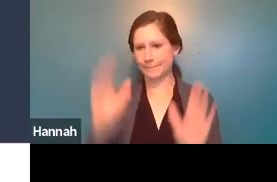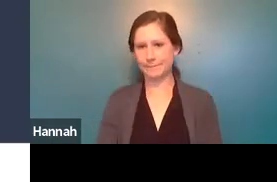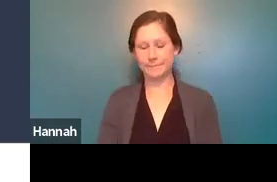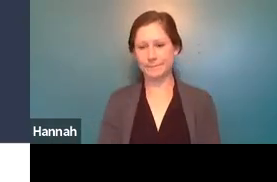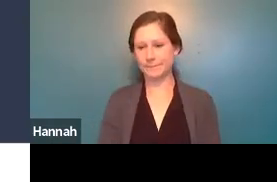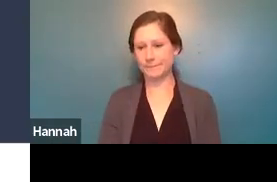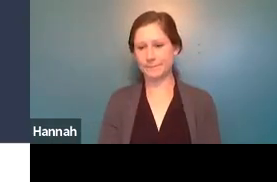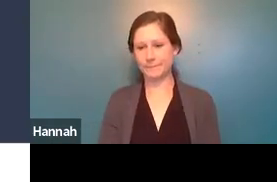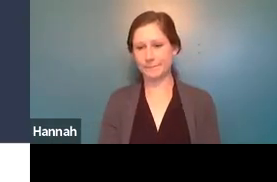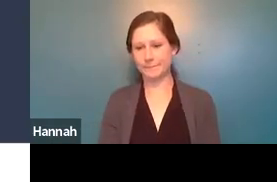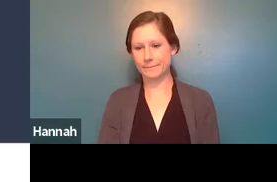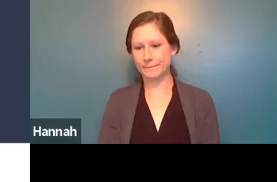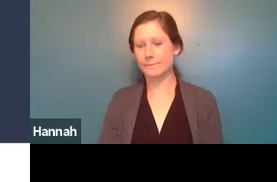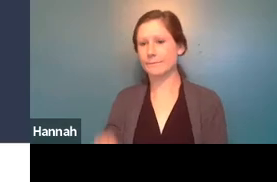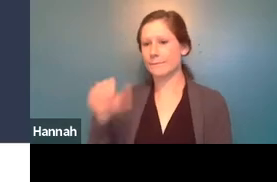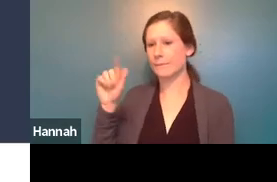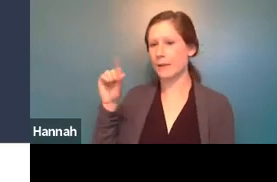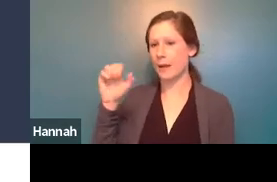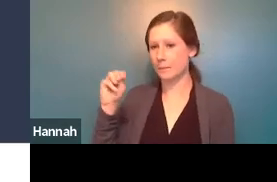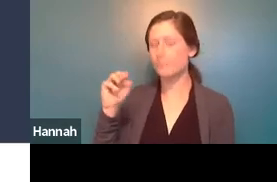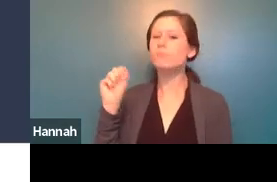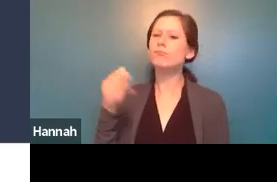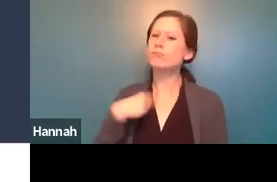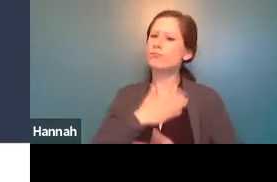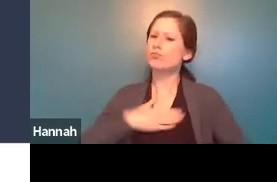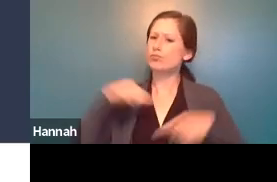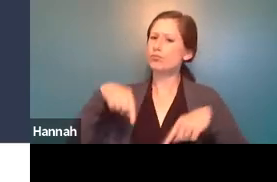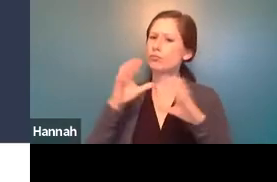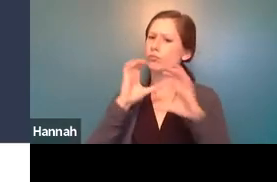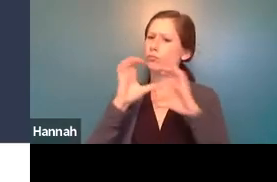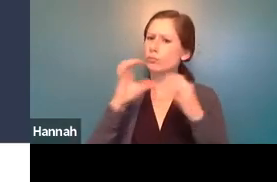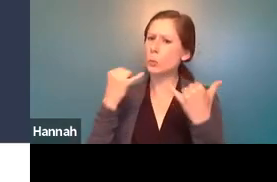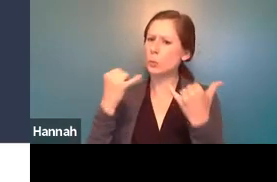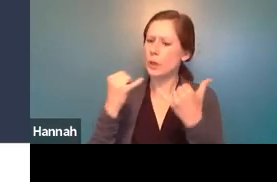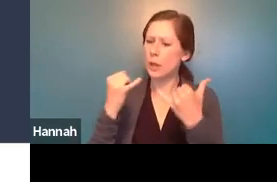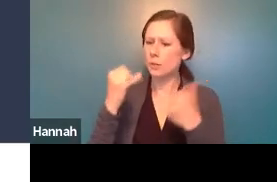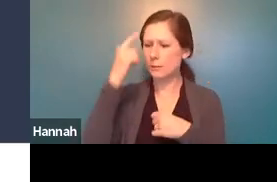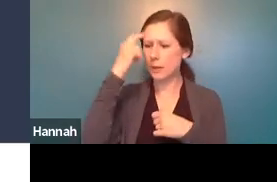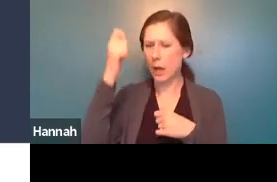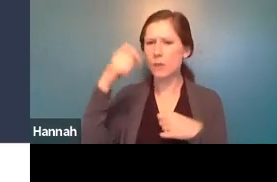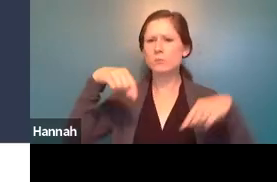Adam: Yeah, I'd also really say that I appreciate this conversation today because this is talking about kind of like what we're